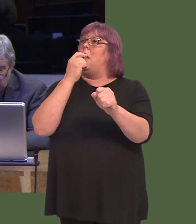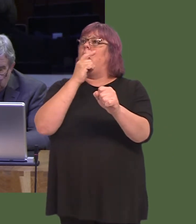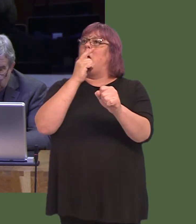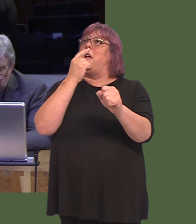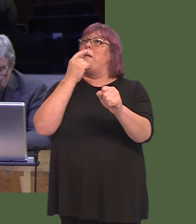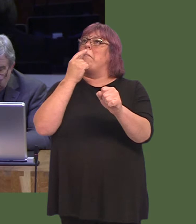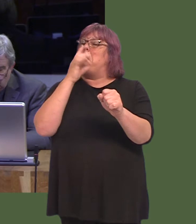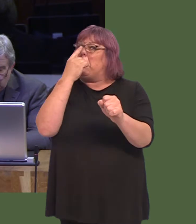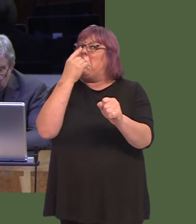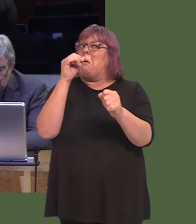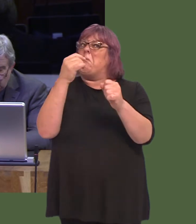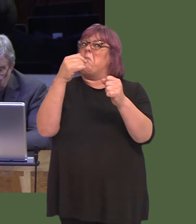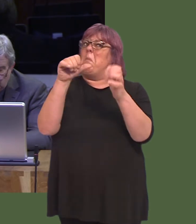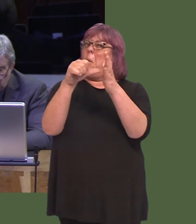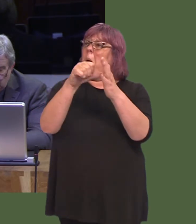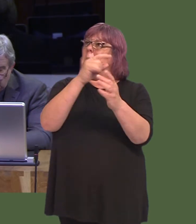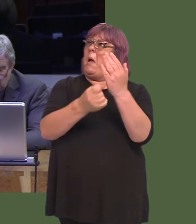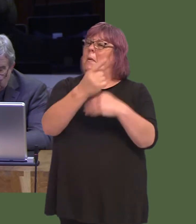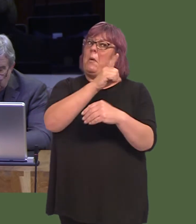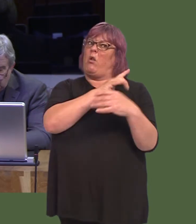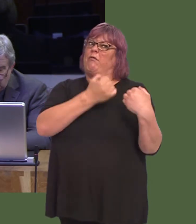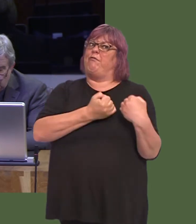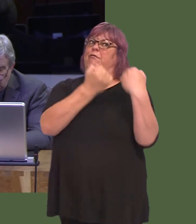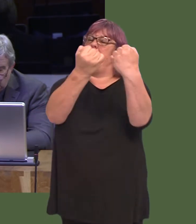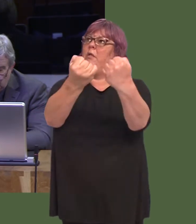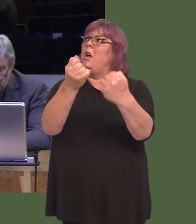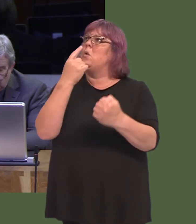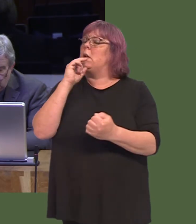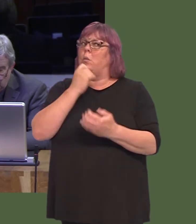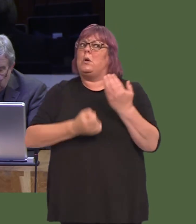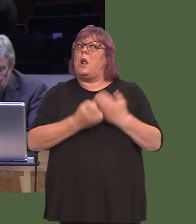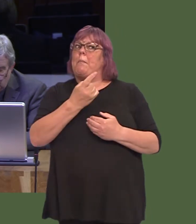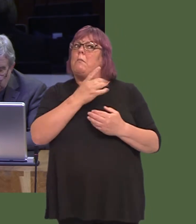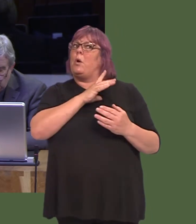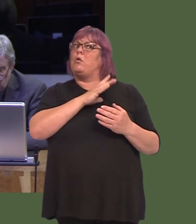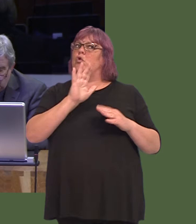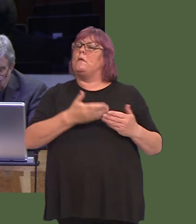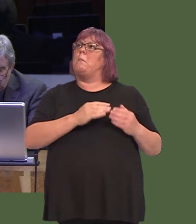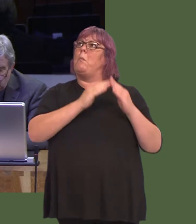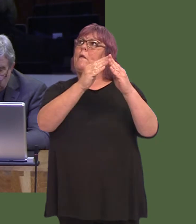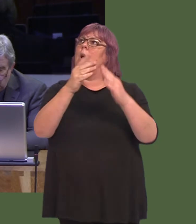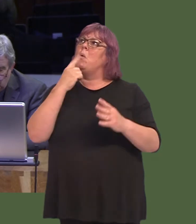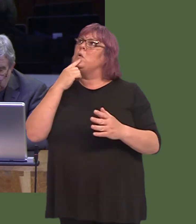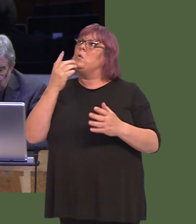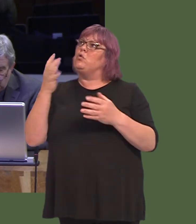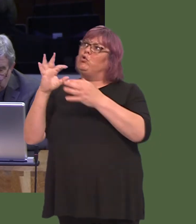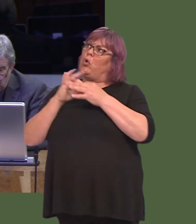I hope you'll join with me in extending deepest sympathies to the family and the circumstances that they have suffered.